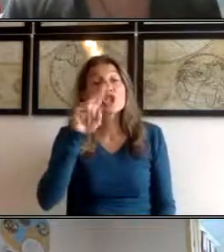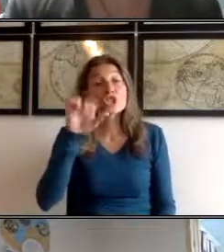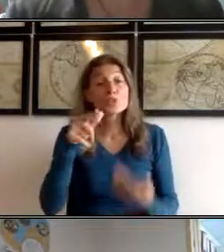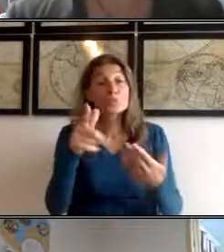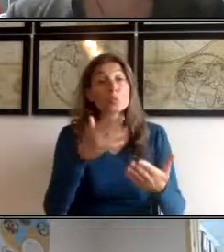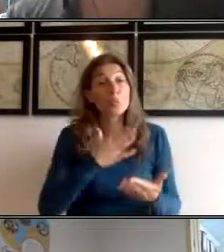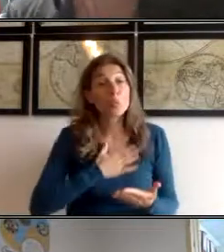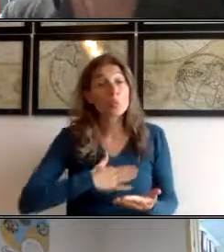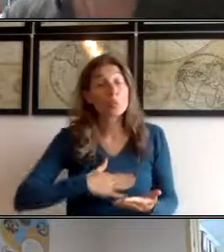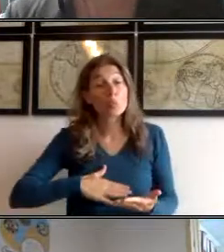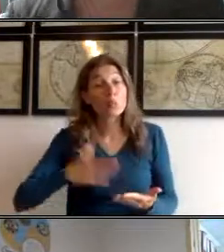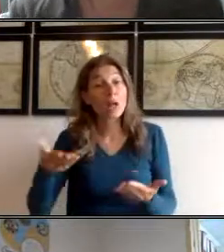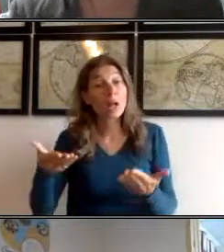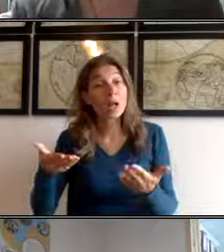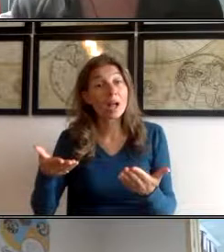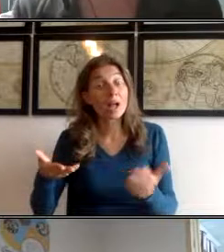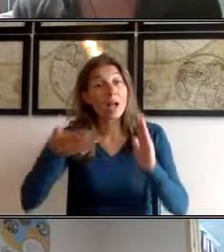on the reasonable accommodation costs?